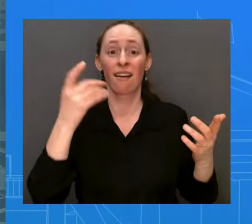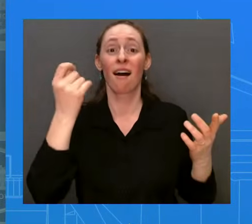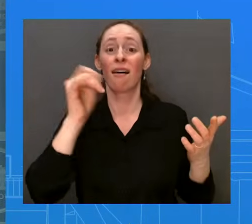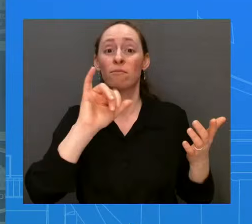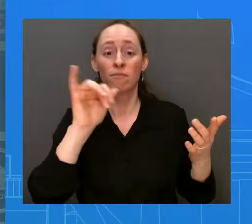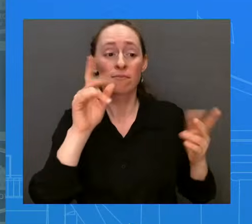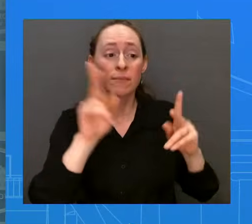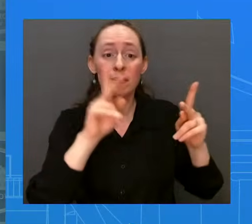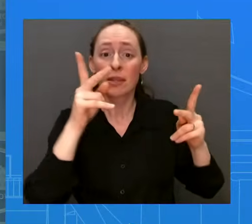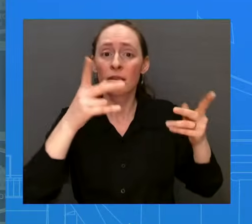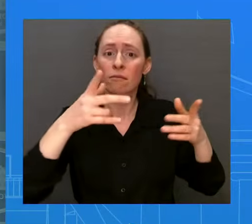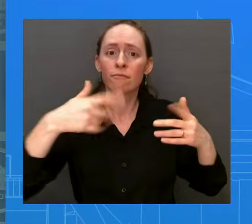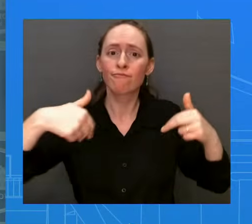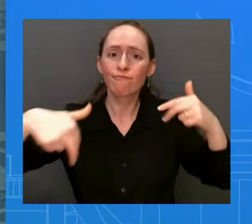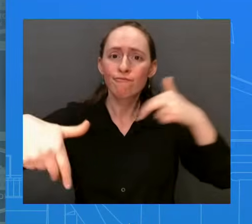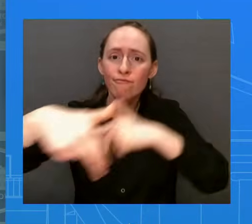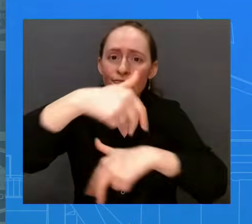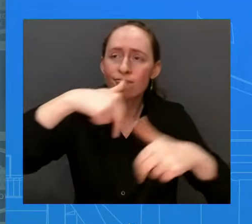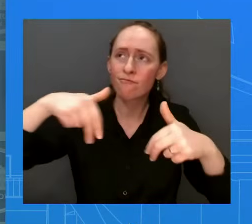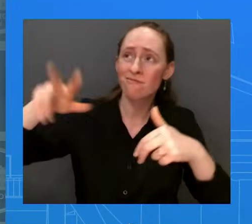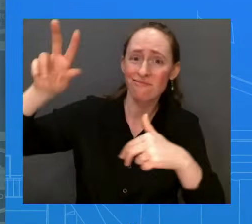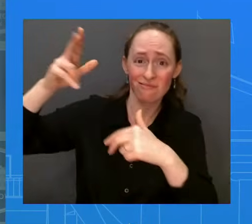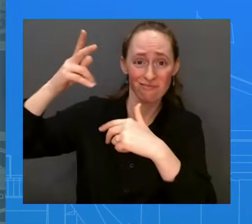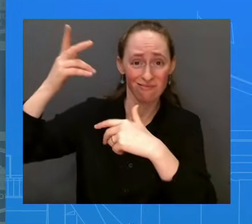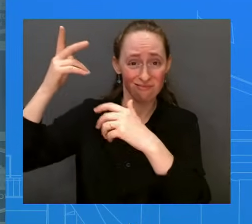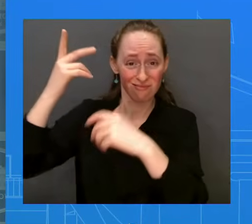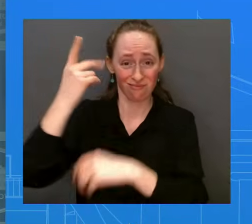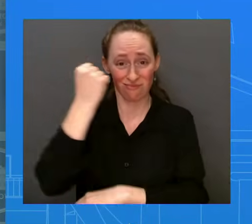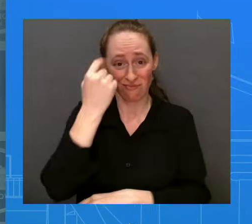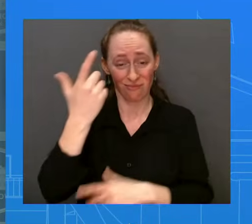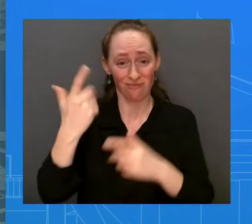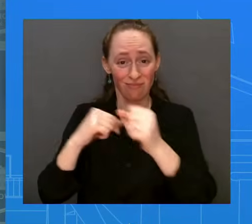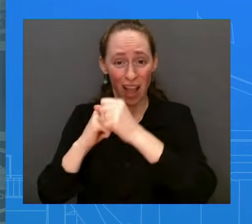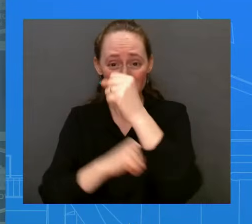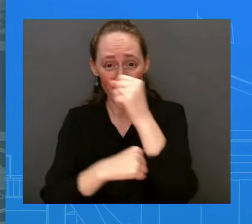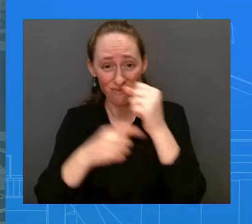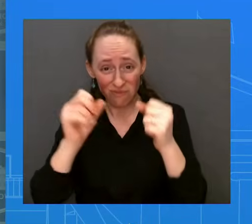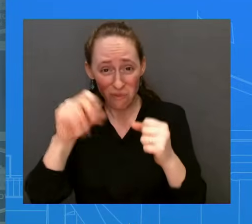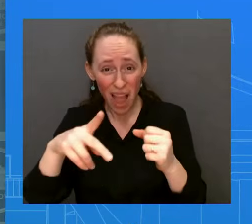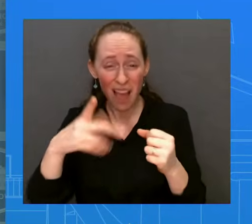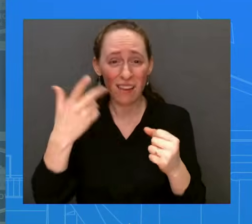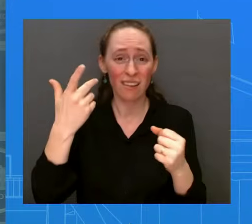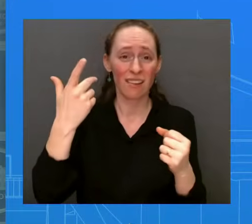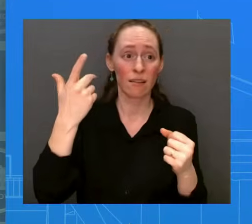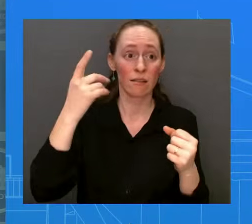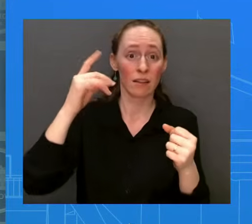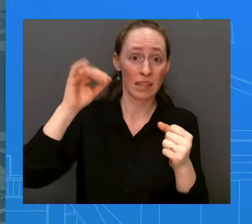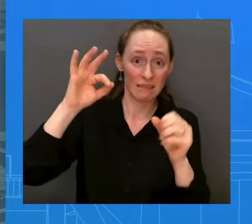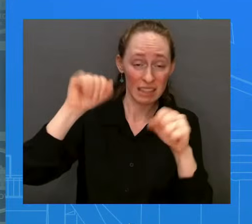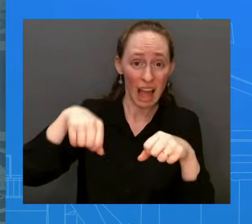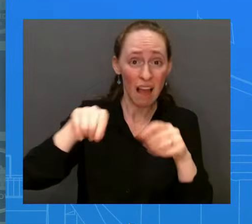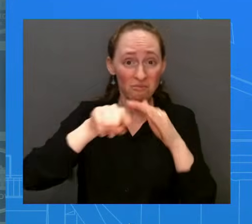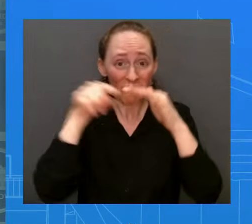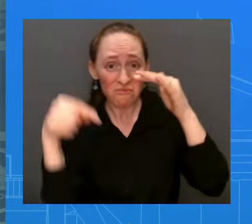To date, they have assessed more than 5,500 buildings, allowing thousands of people who are currently displaced